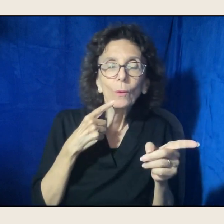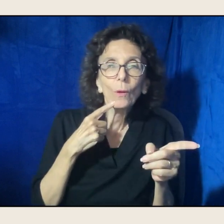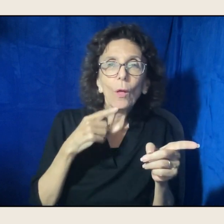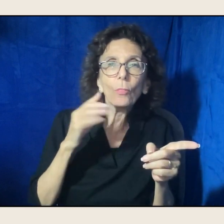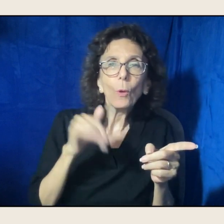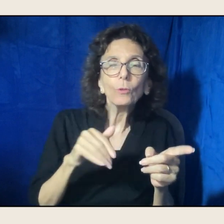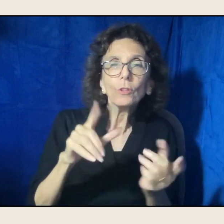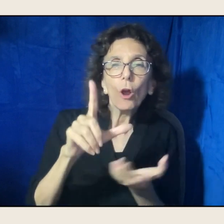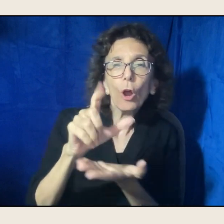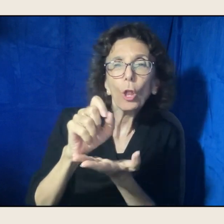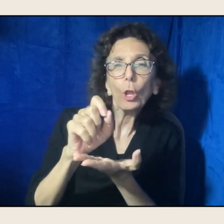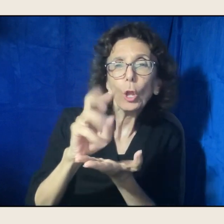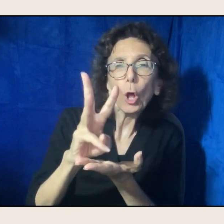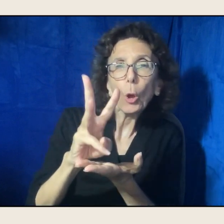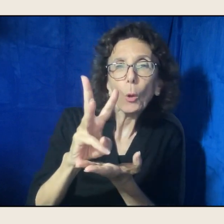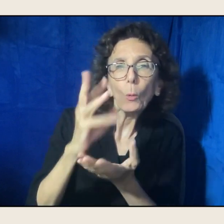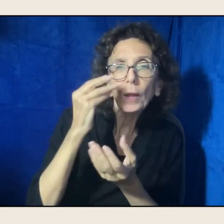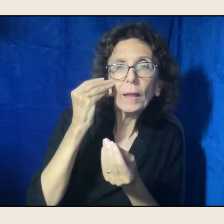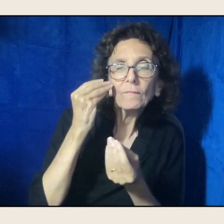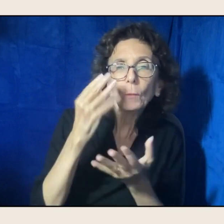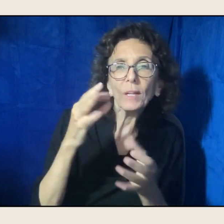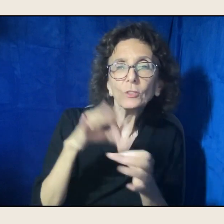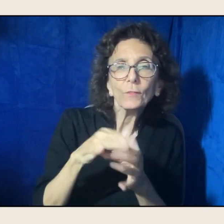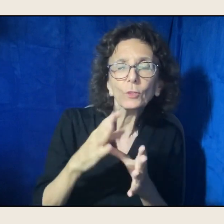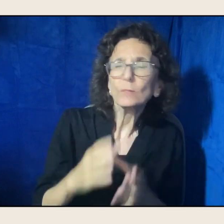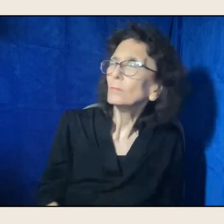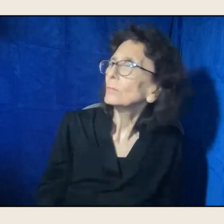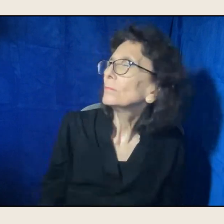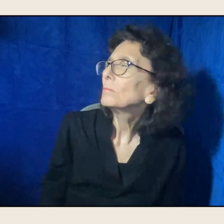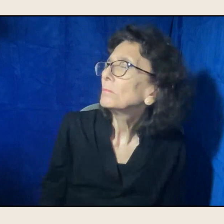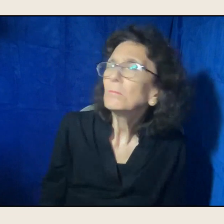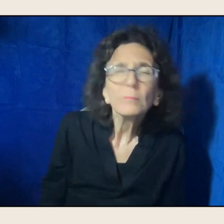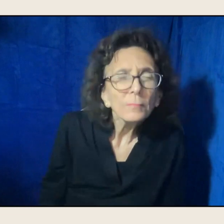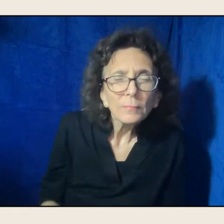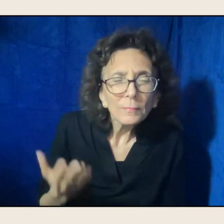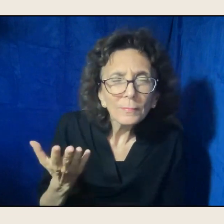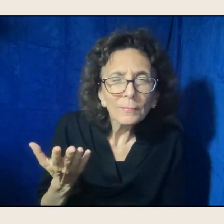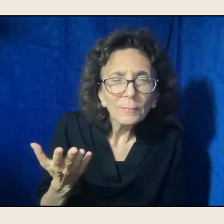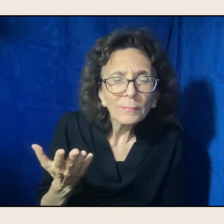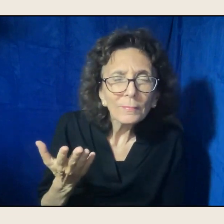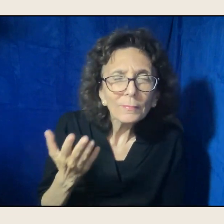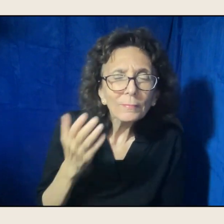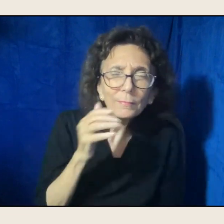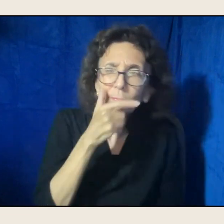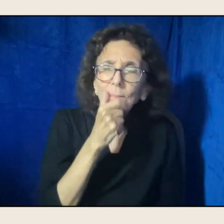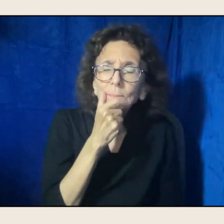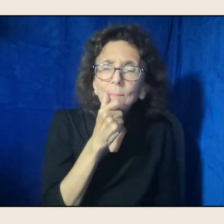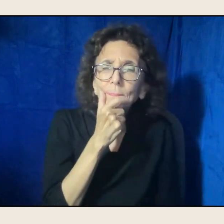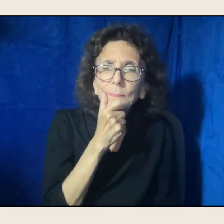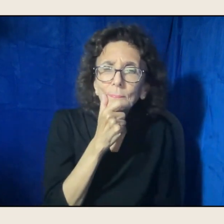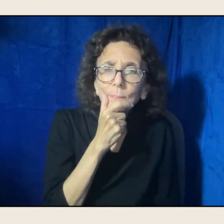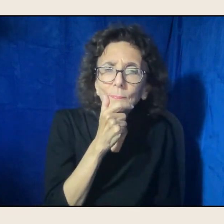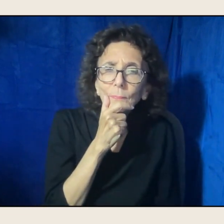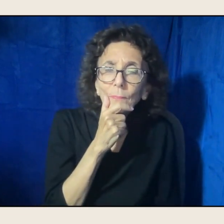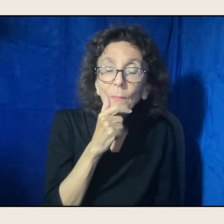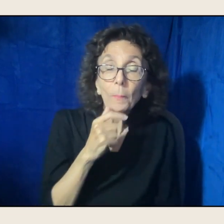I'm like low information voters? Huh. They might not be voting en masse